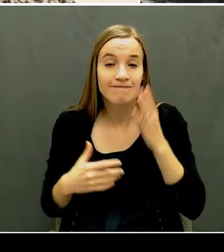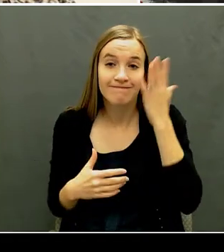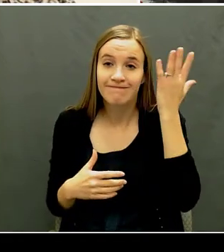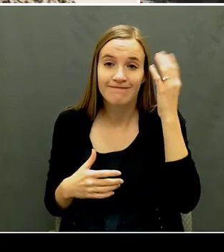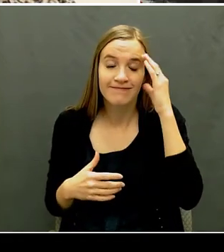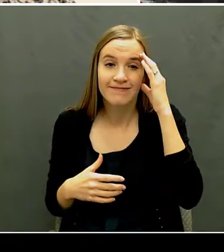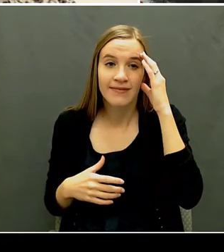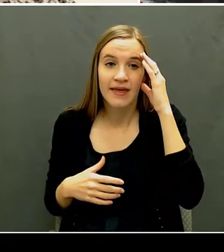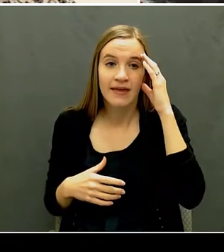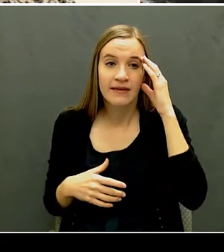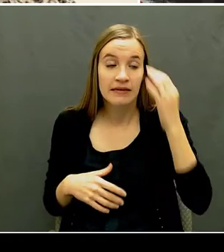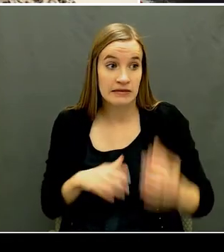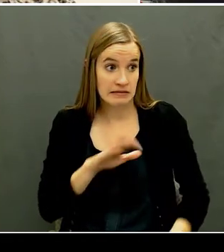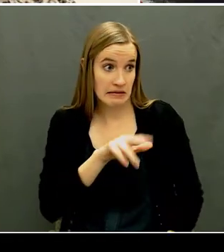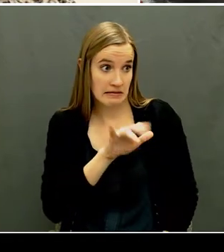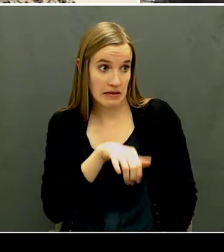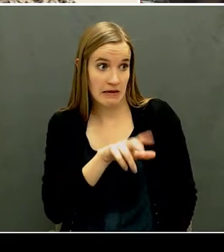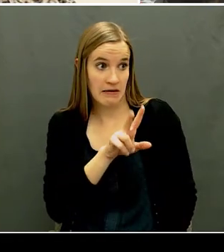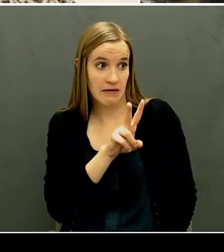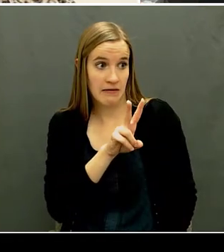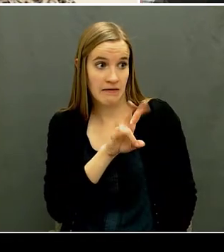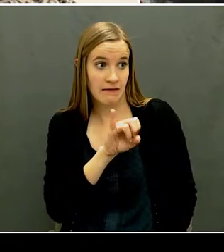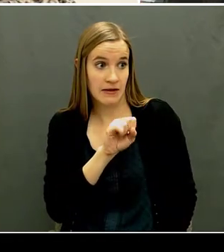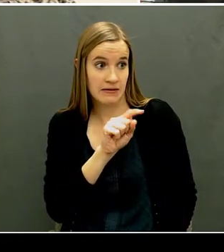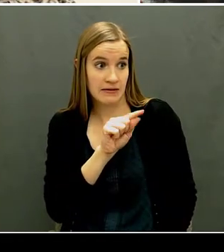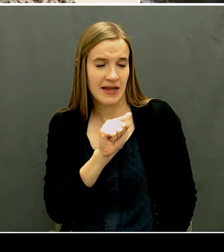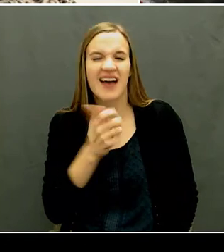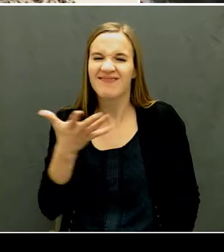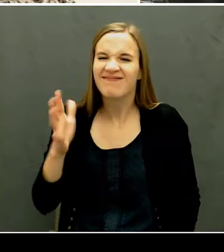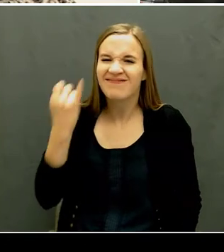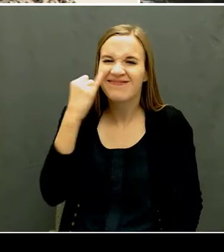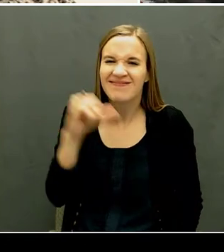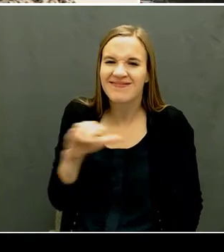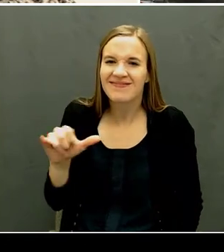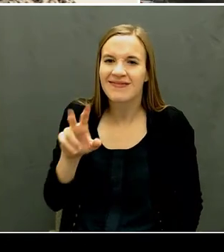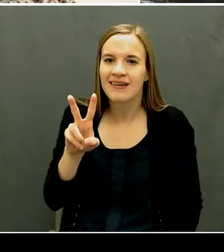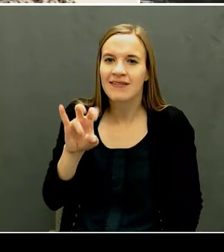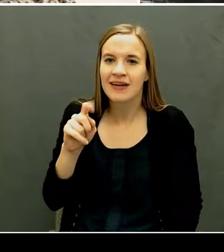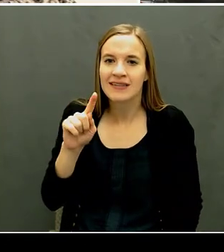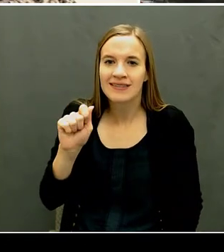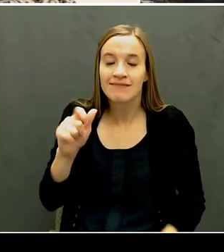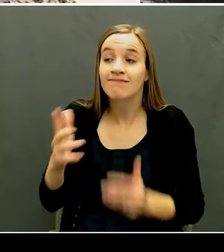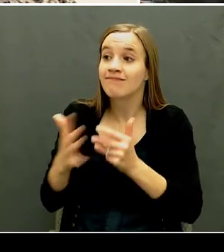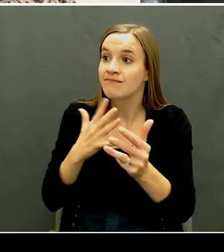VISTA? Mark Johnson: Vista, It was like a Vista thing. Grabbed a couple students and the next